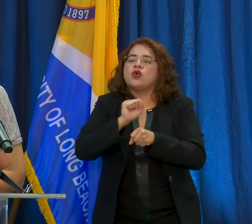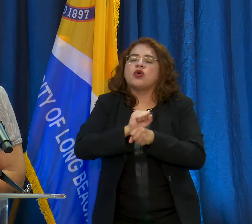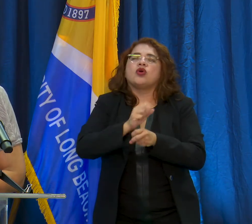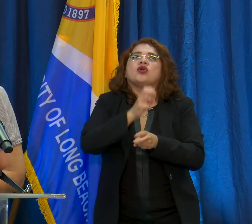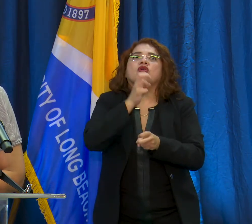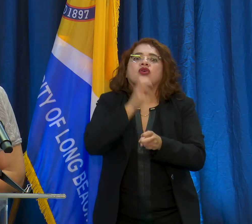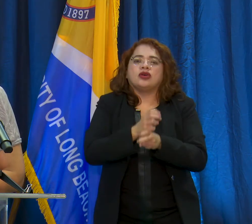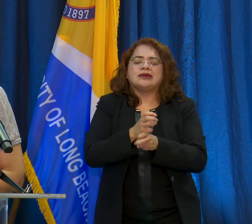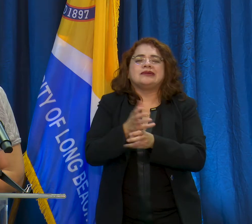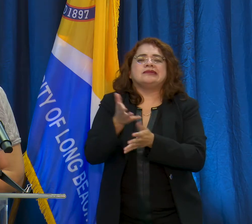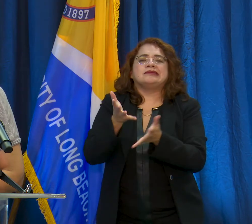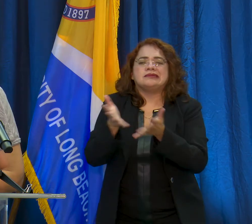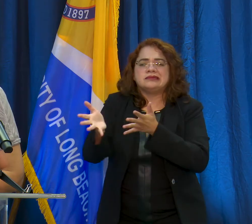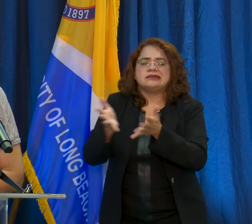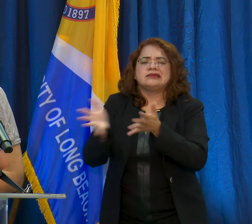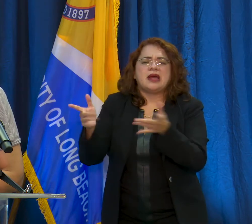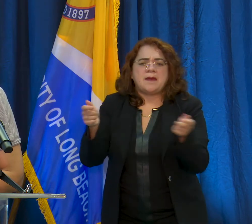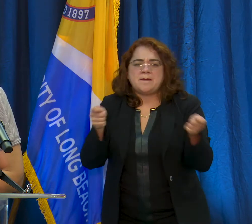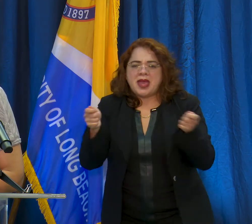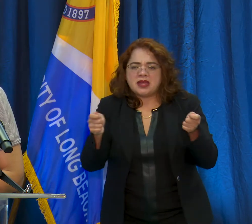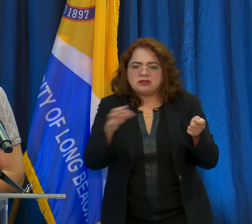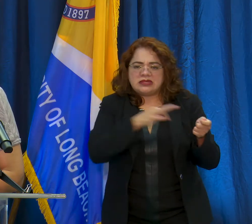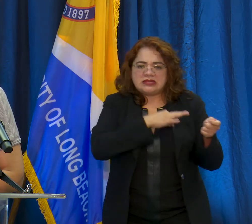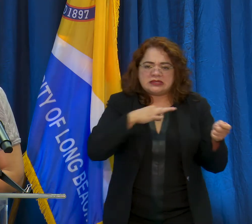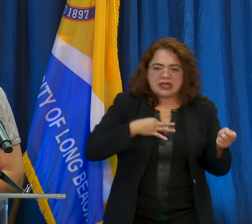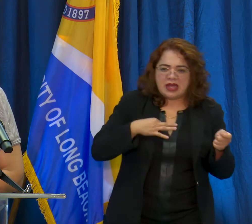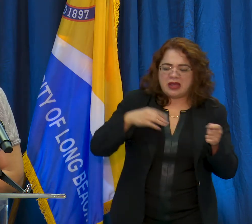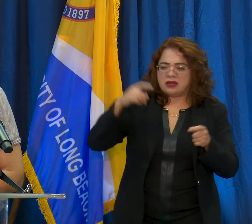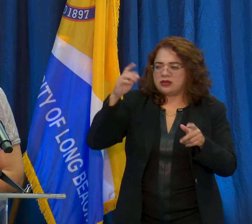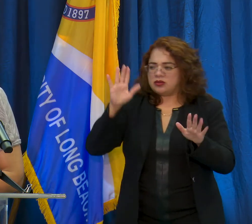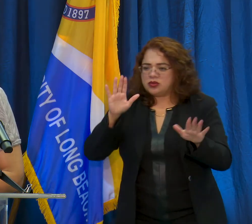their management and staff have been working really diligently